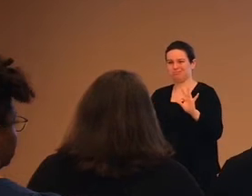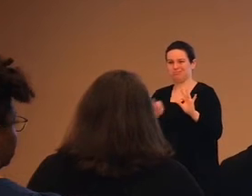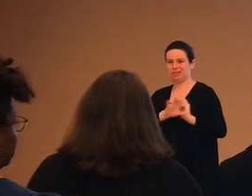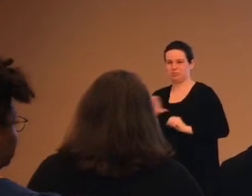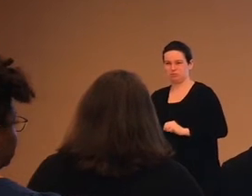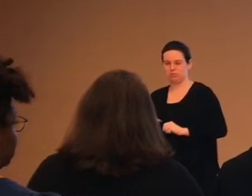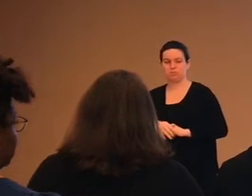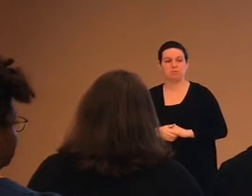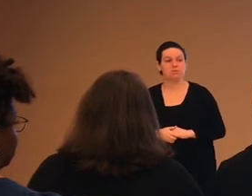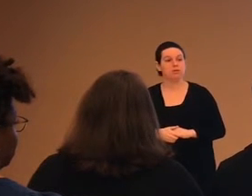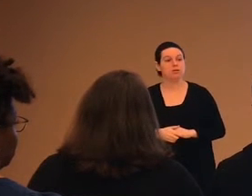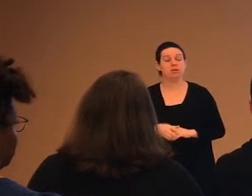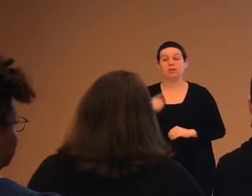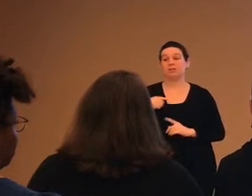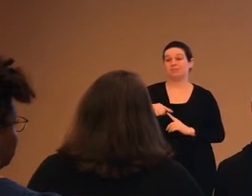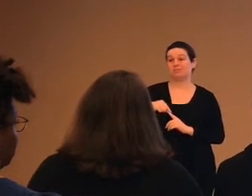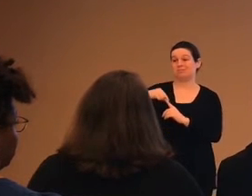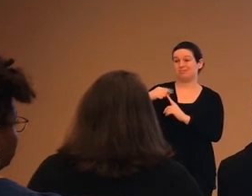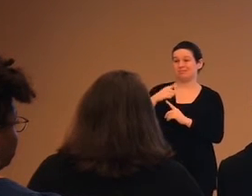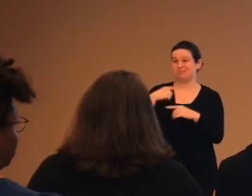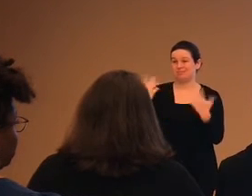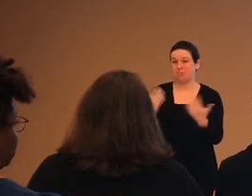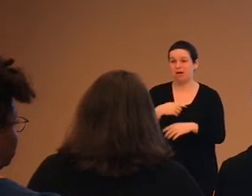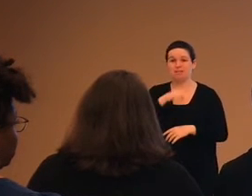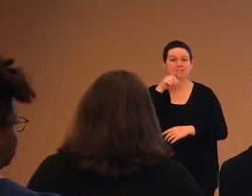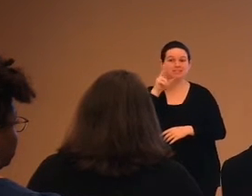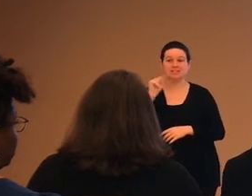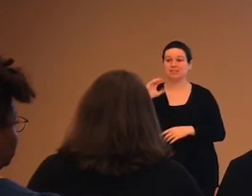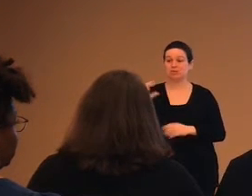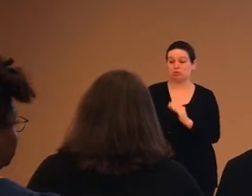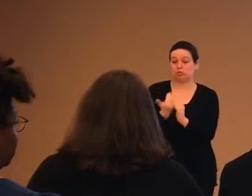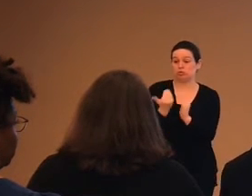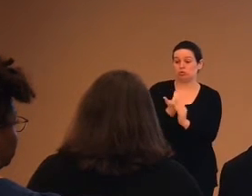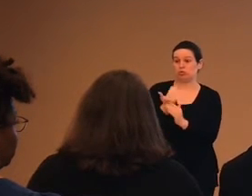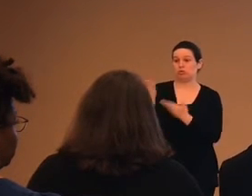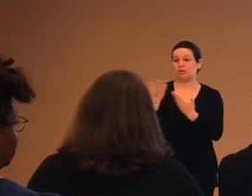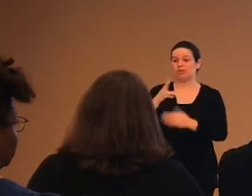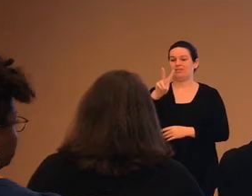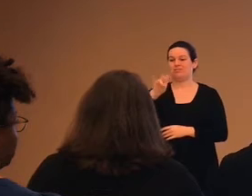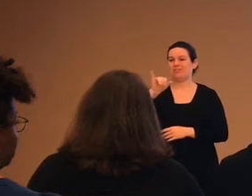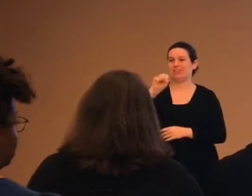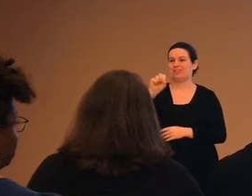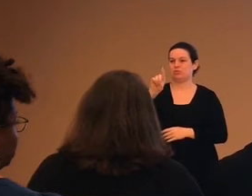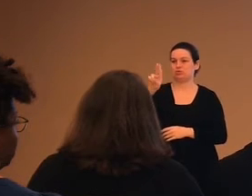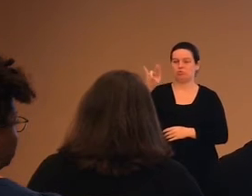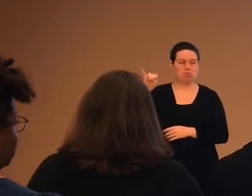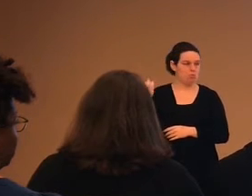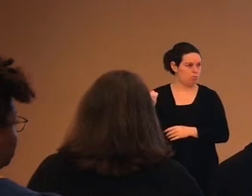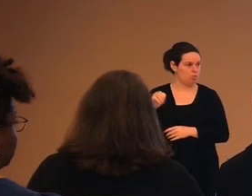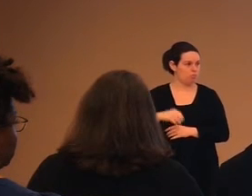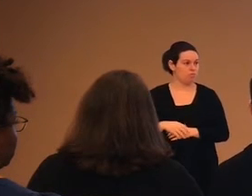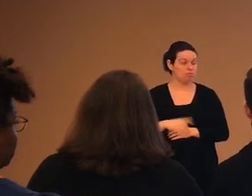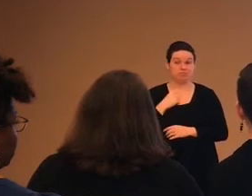This specialization led to deaf inks new service video which is a combination of visual and audio?